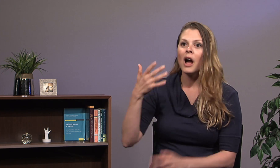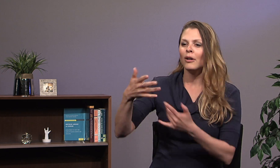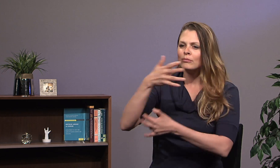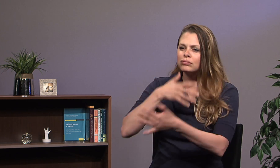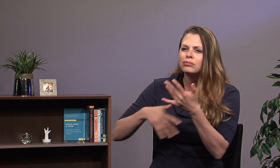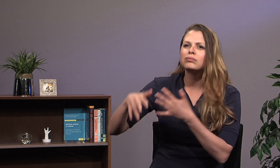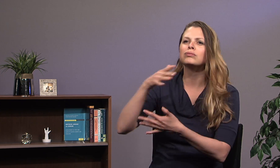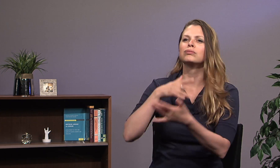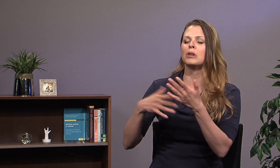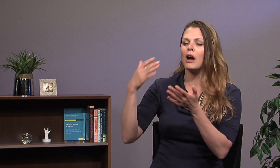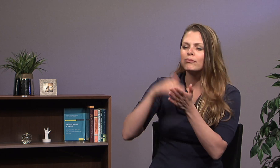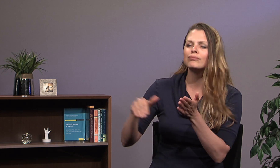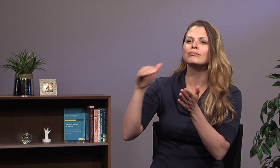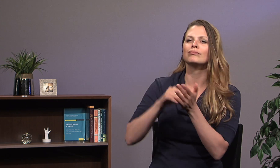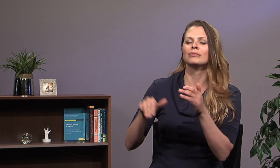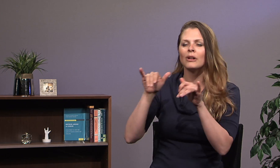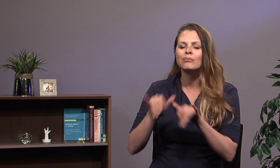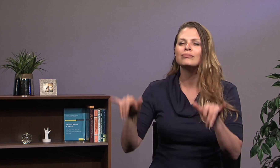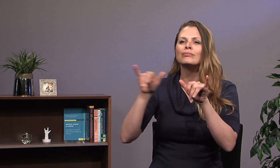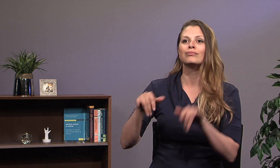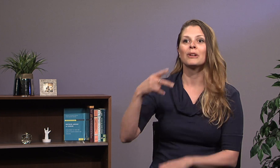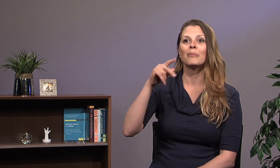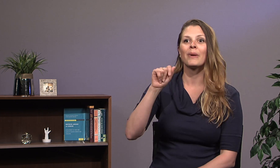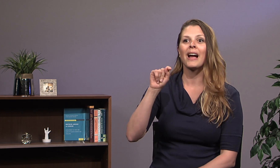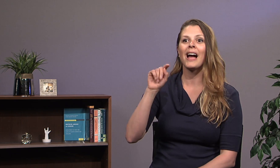and that through this interaction infants learn